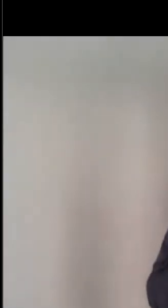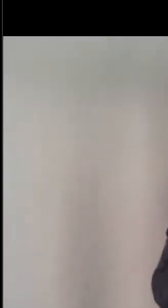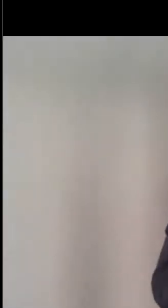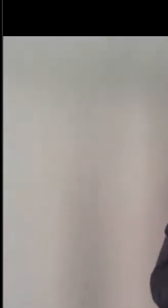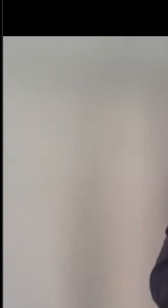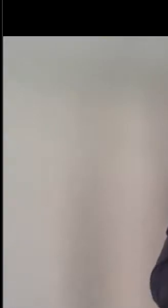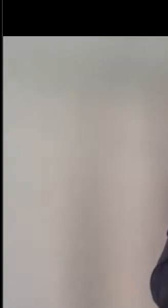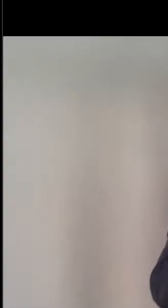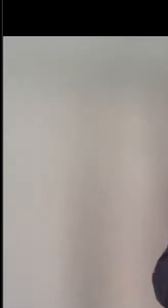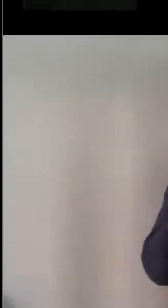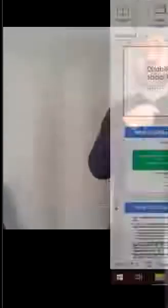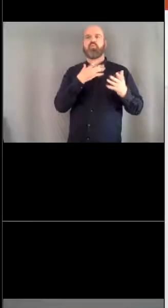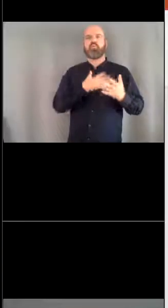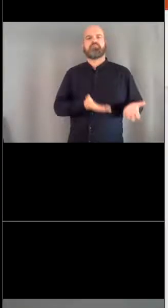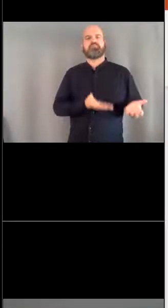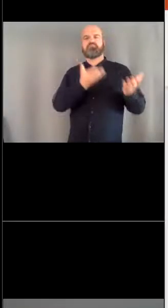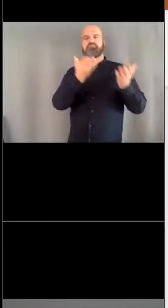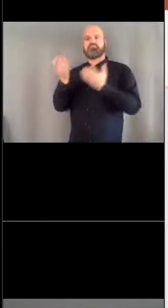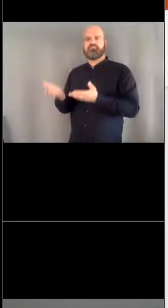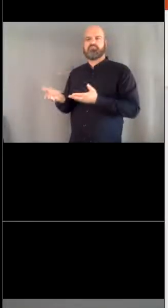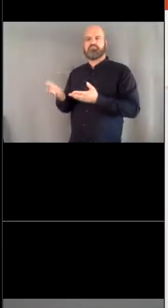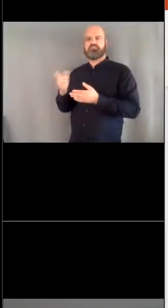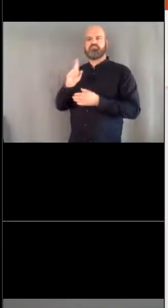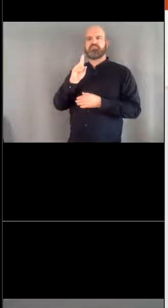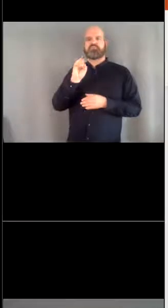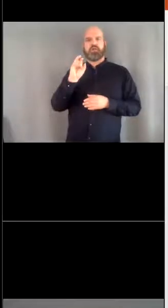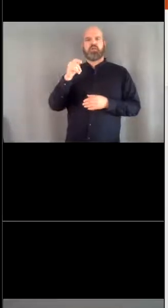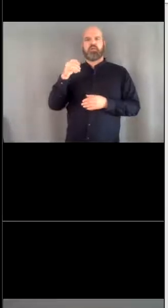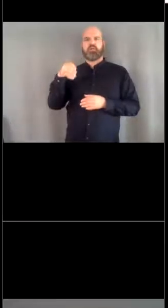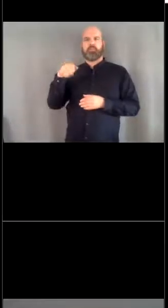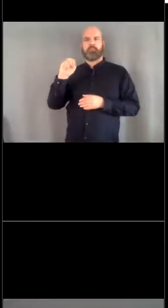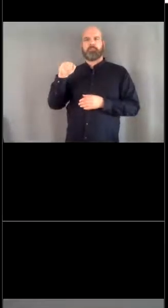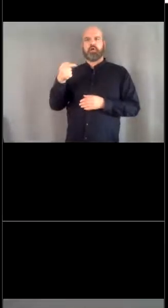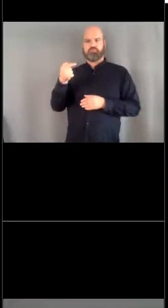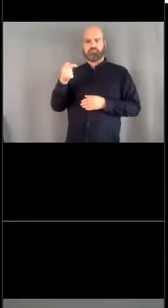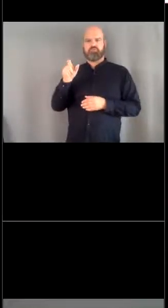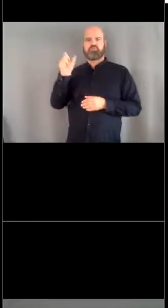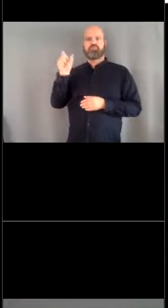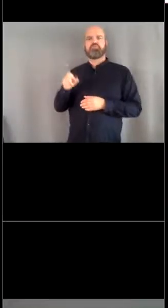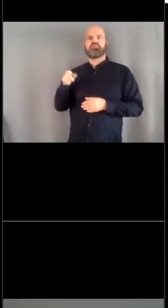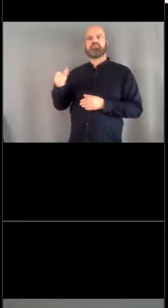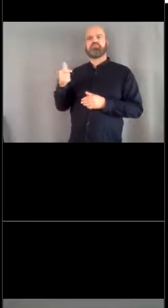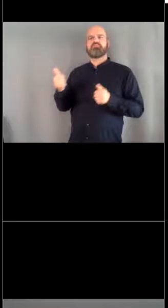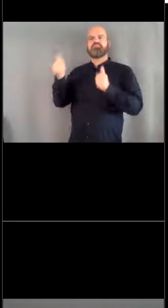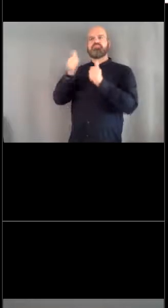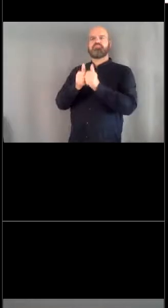to Dr Daniel Mont, who is co-president of the centre for inclusive policy,